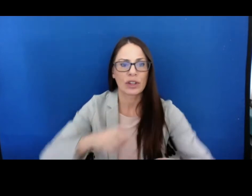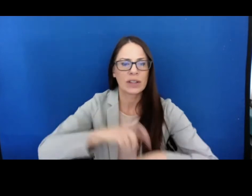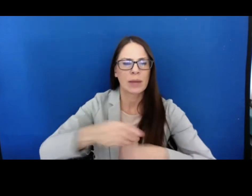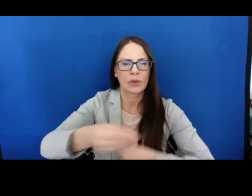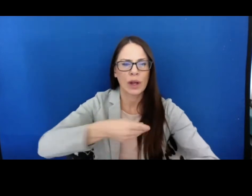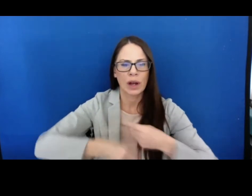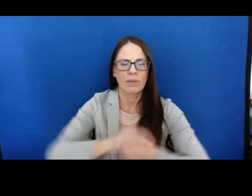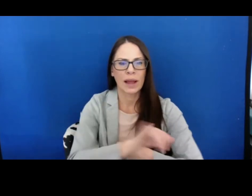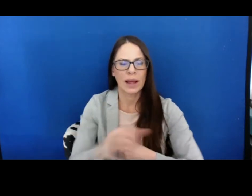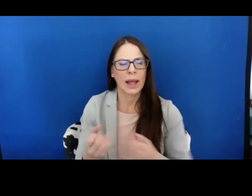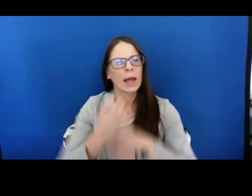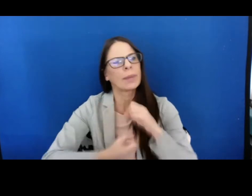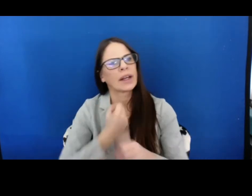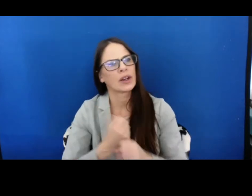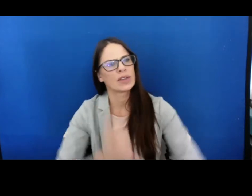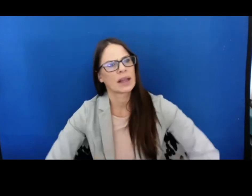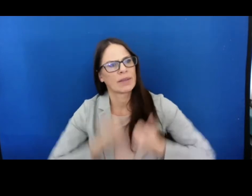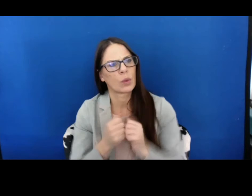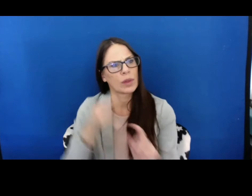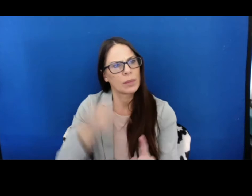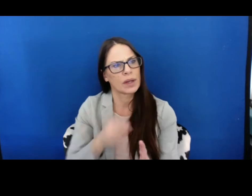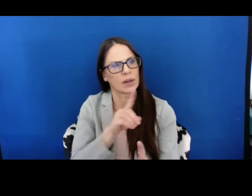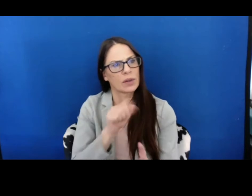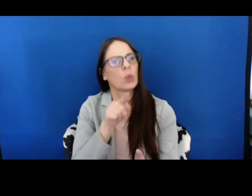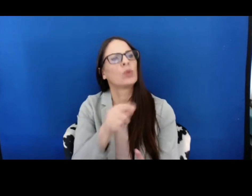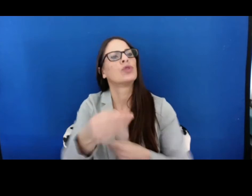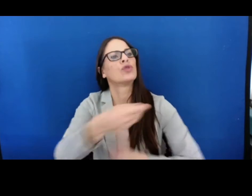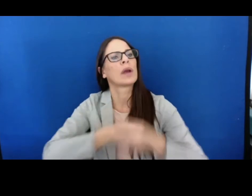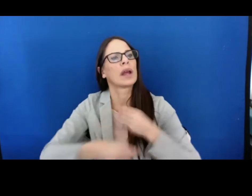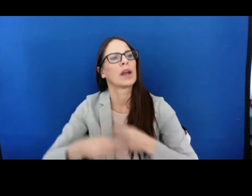of living with a particular disability, would you trade for shorter number of years spent